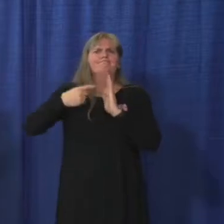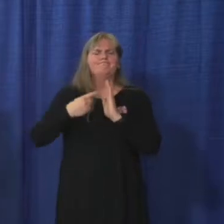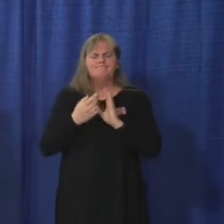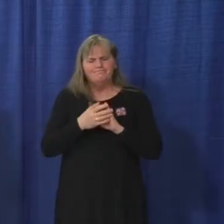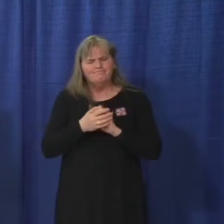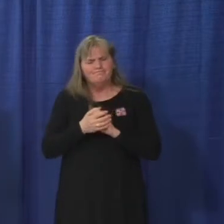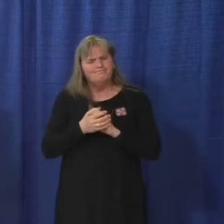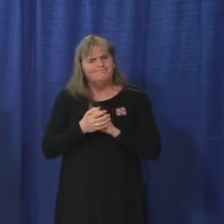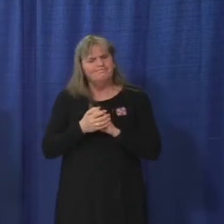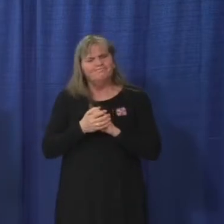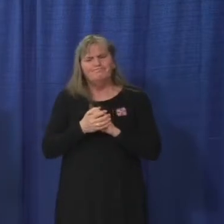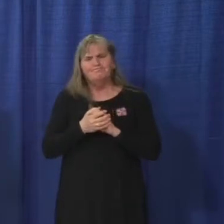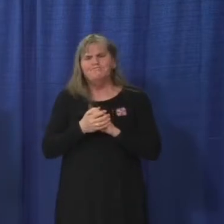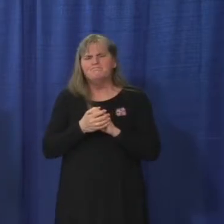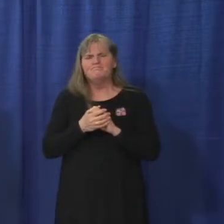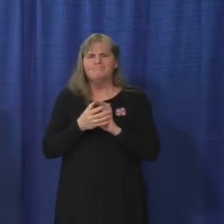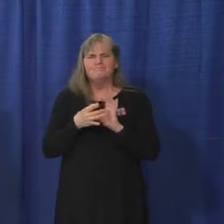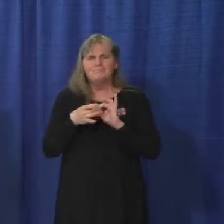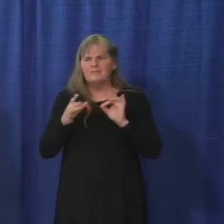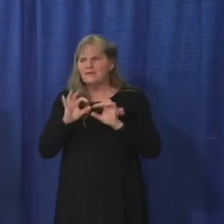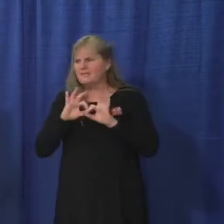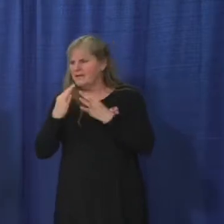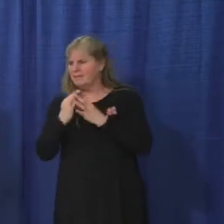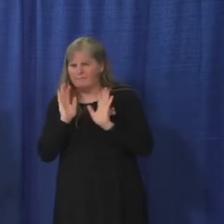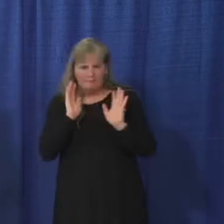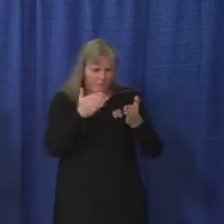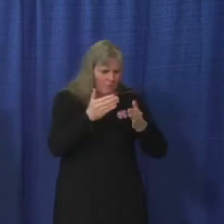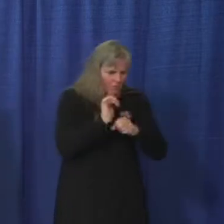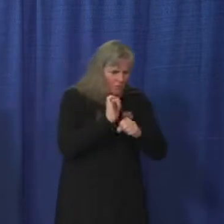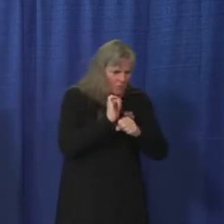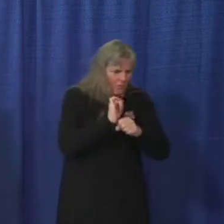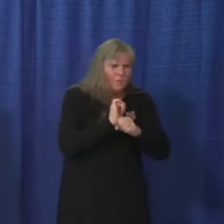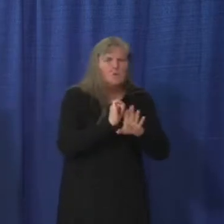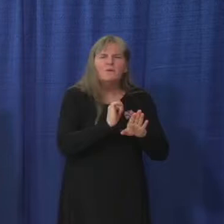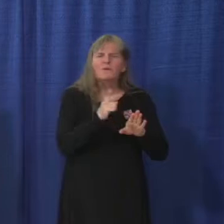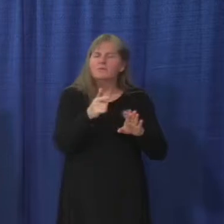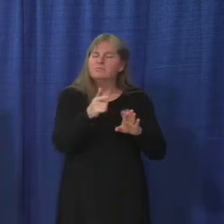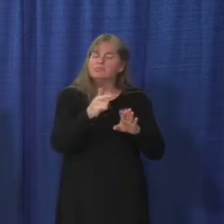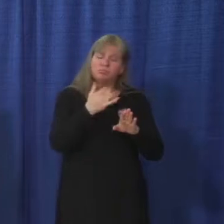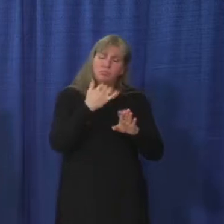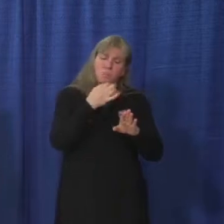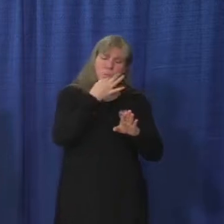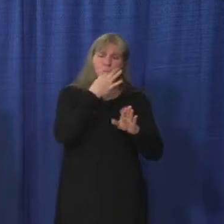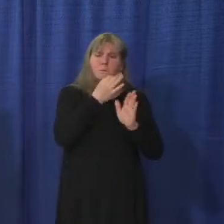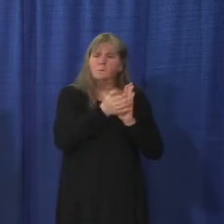doing this work, they are extremely talented and they know how important it is that we have